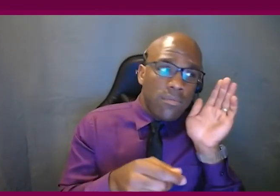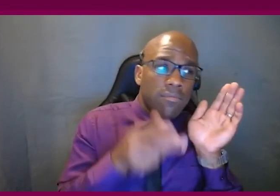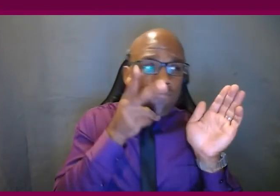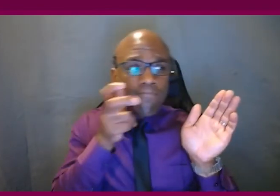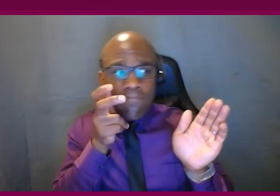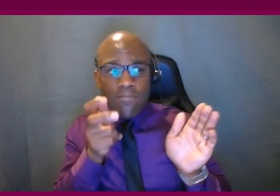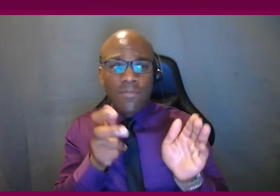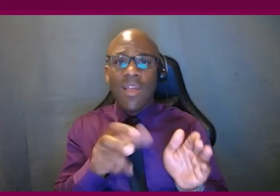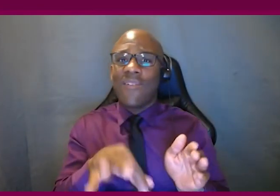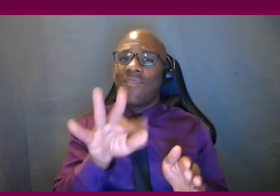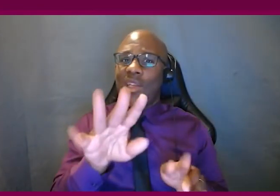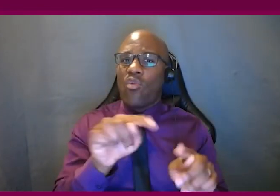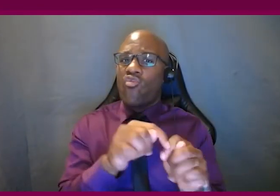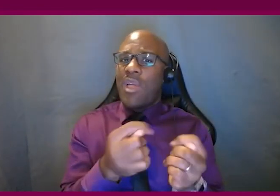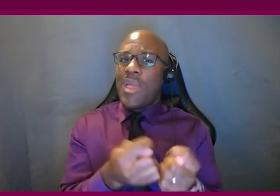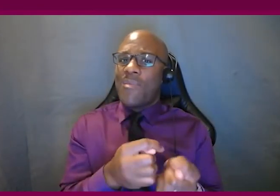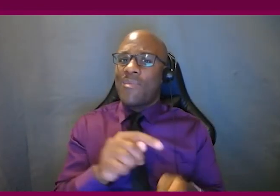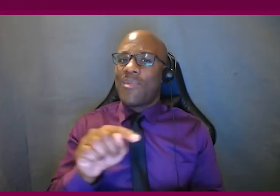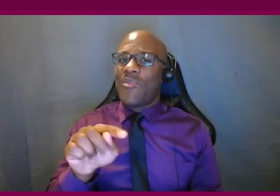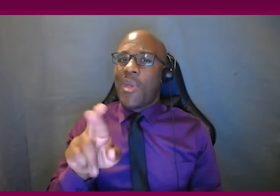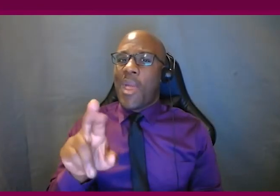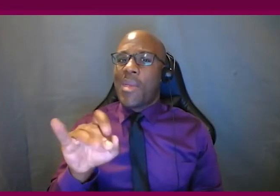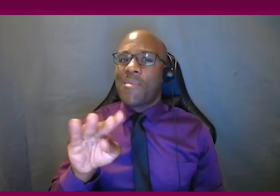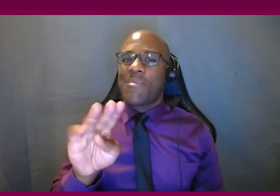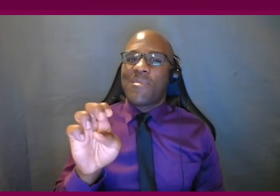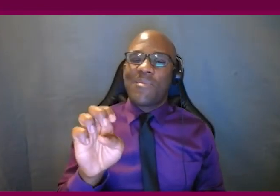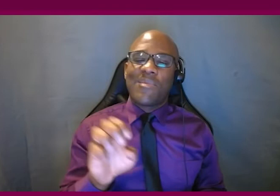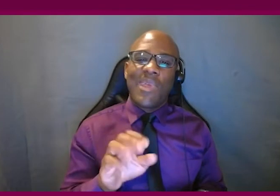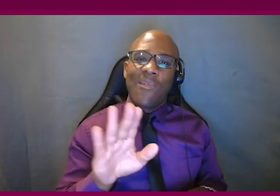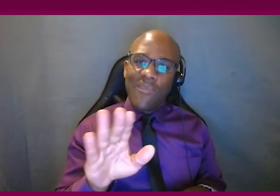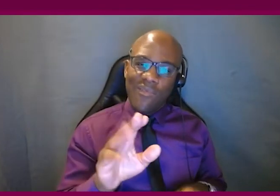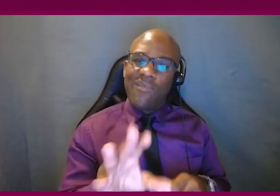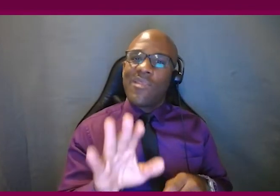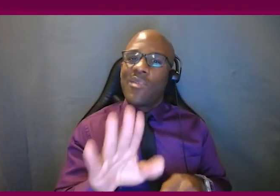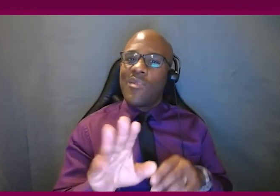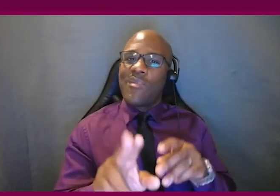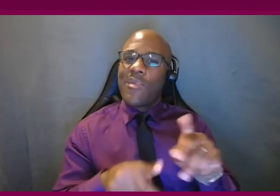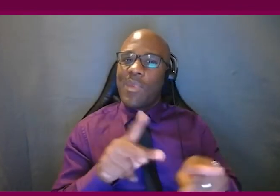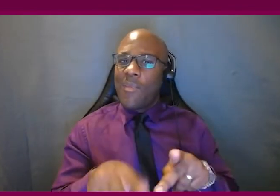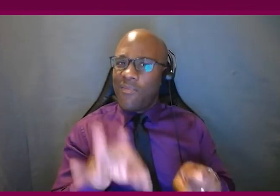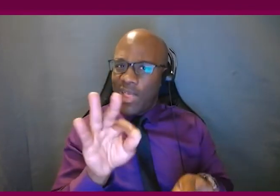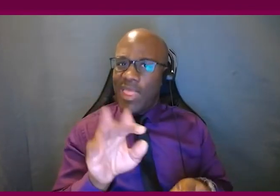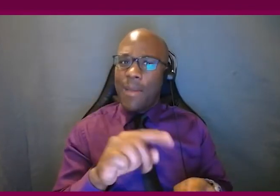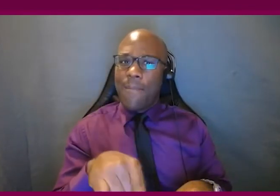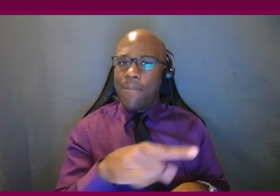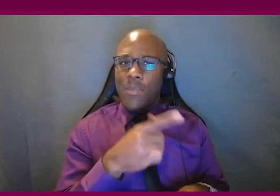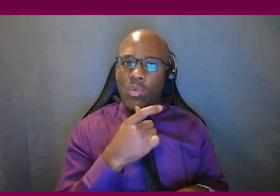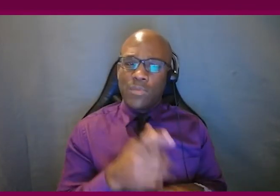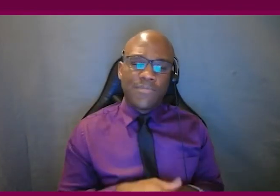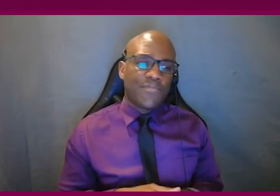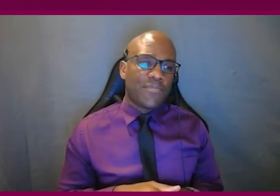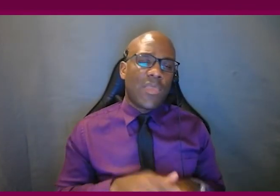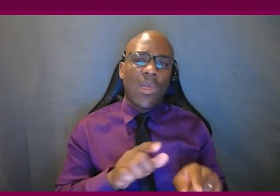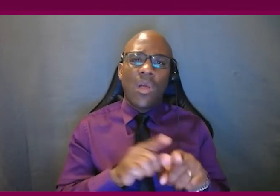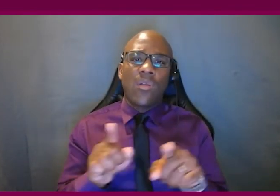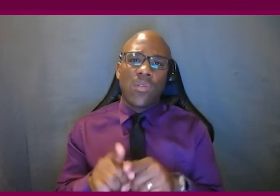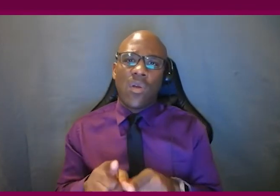If you don't have one, try to create one. It's easier said than done, but being intentional about like, how much water are you drinking